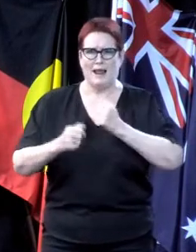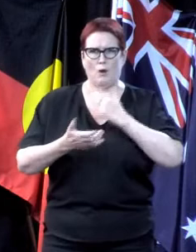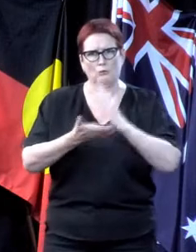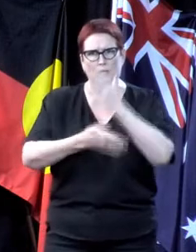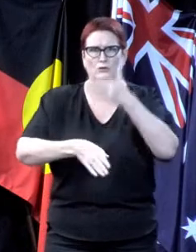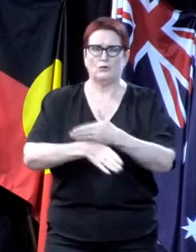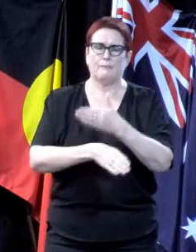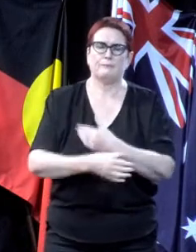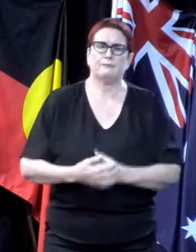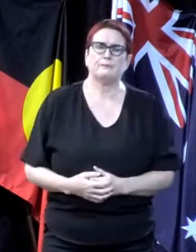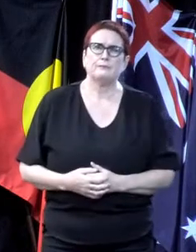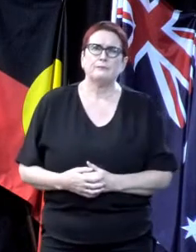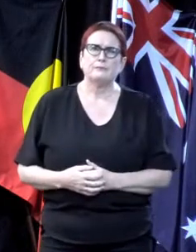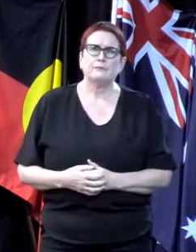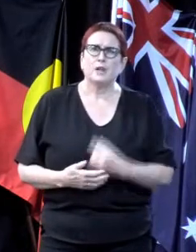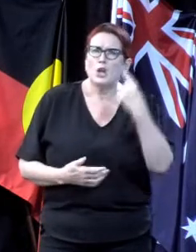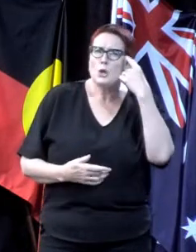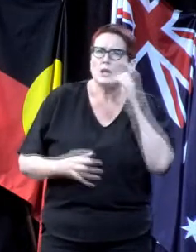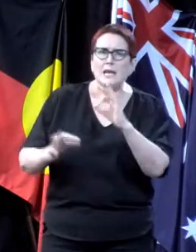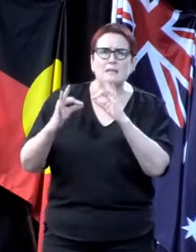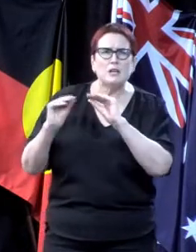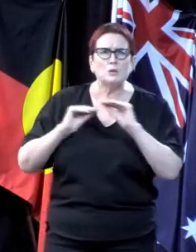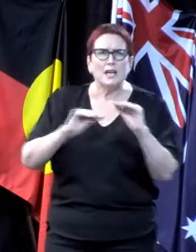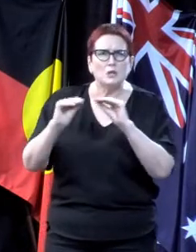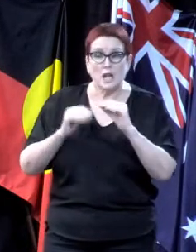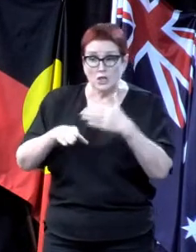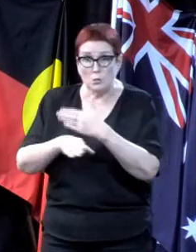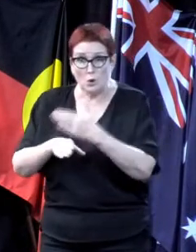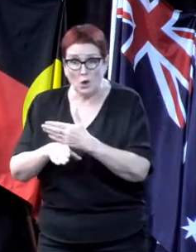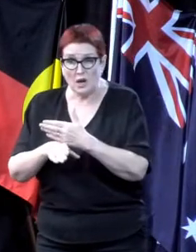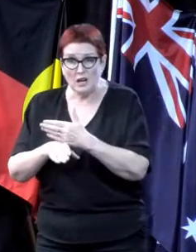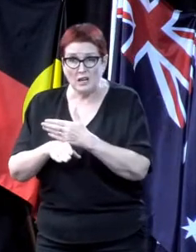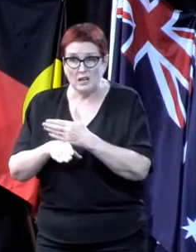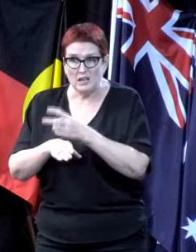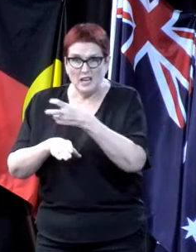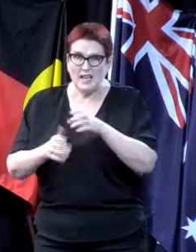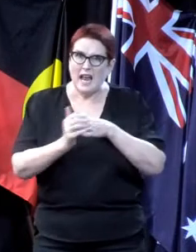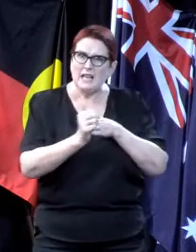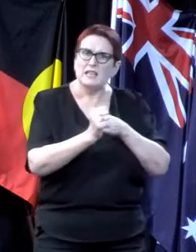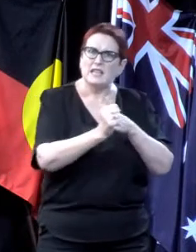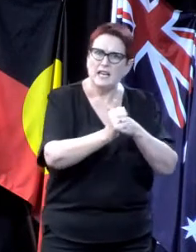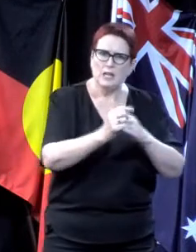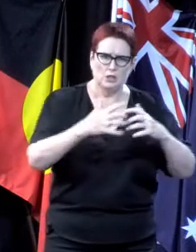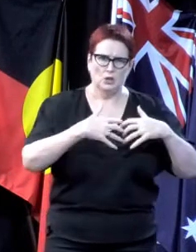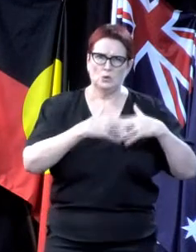automatically transfer to be able to lead and implement high quality inclusive education is short sighted.